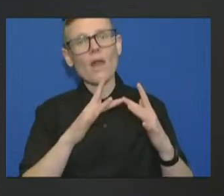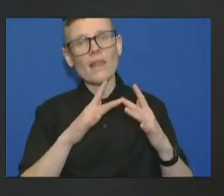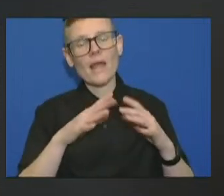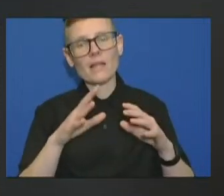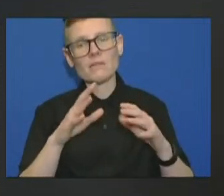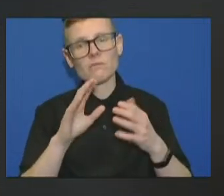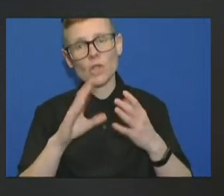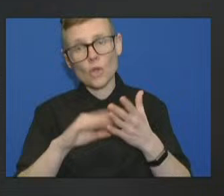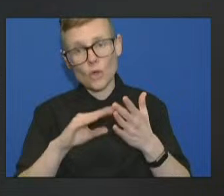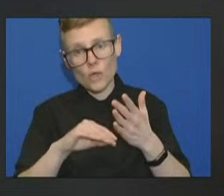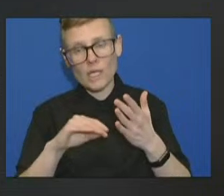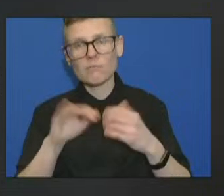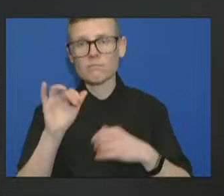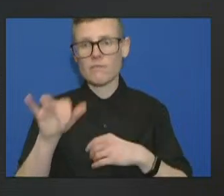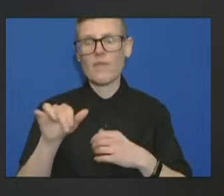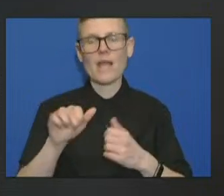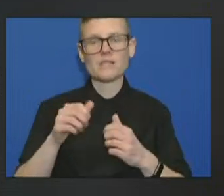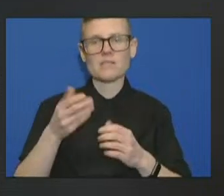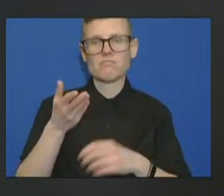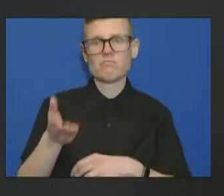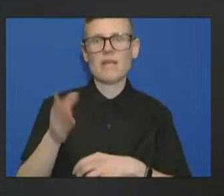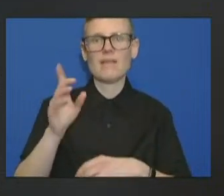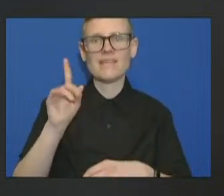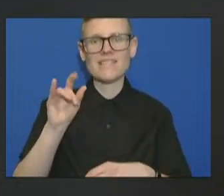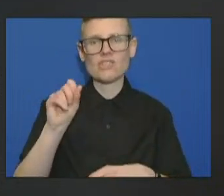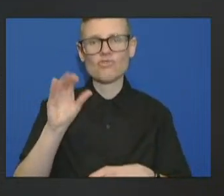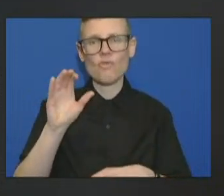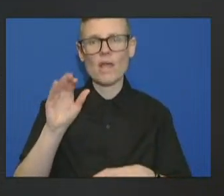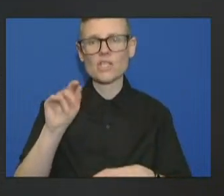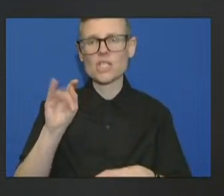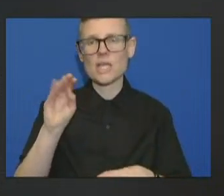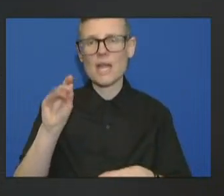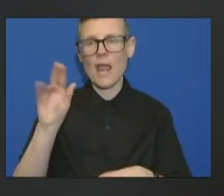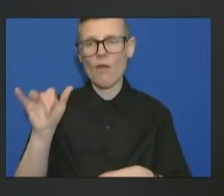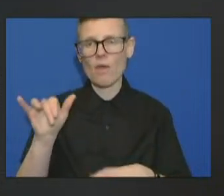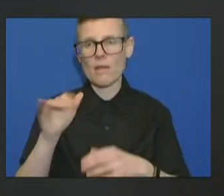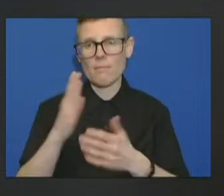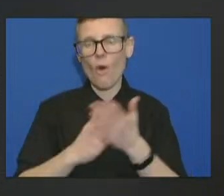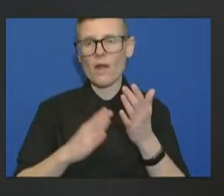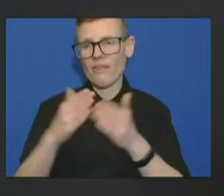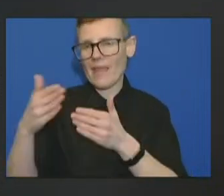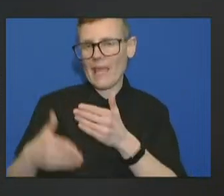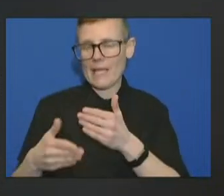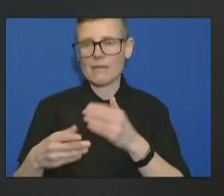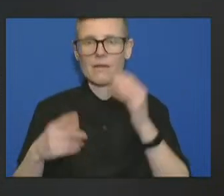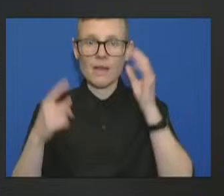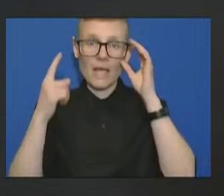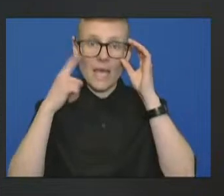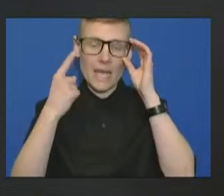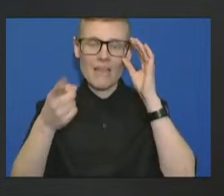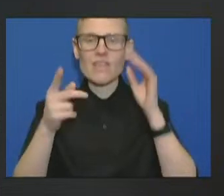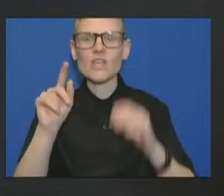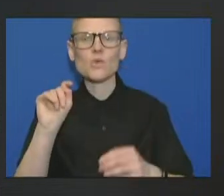an expansion of blended virtual and online learning. So that is actually represented in our